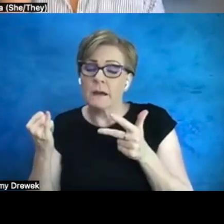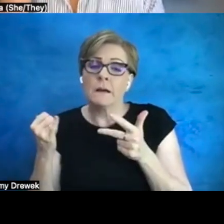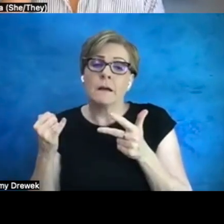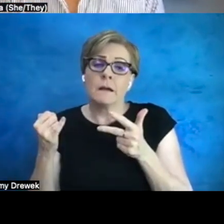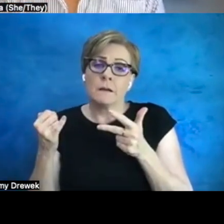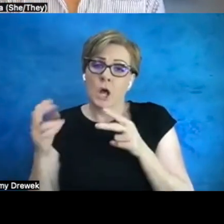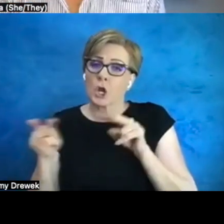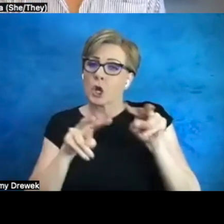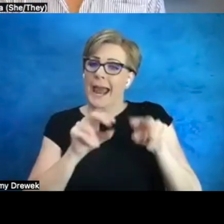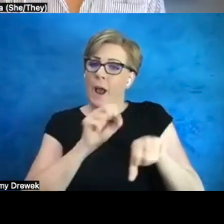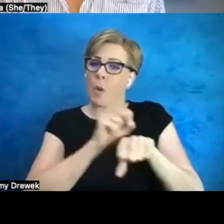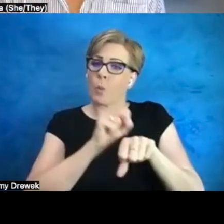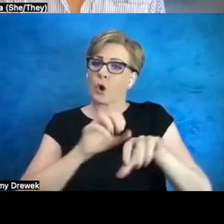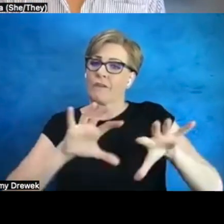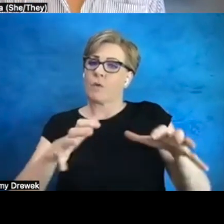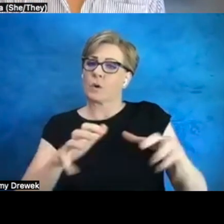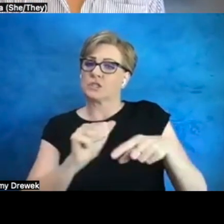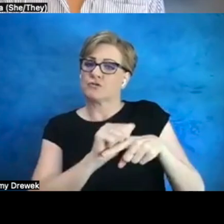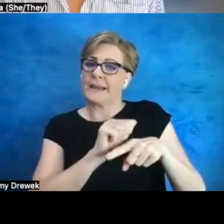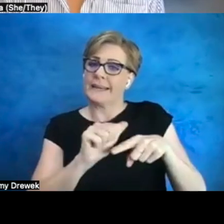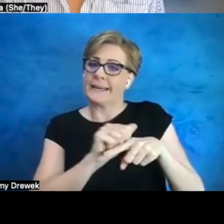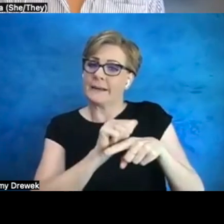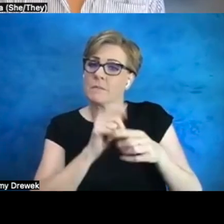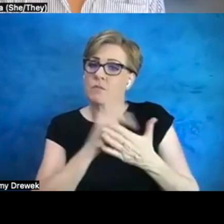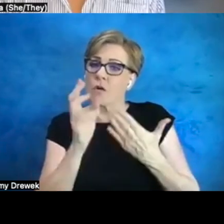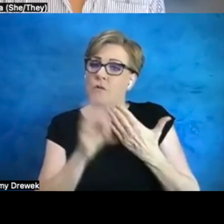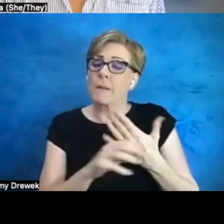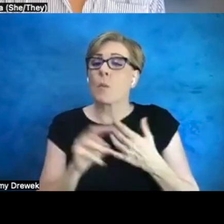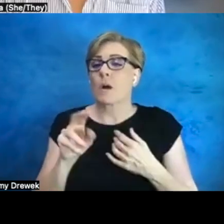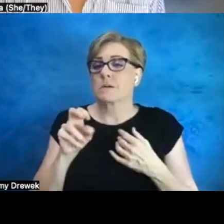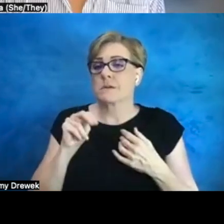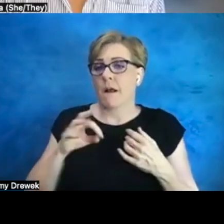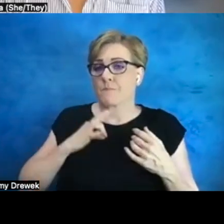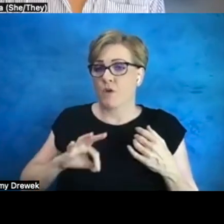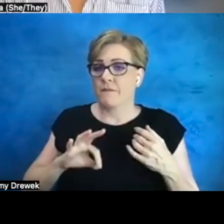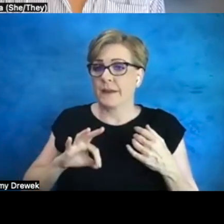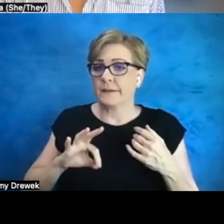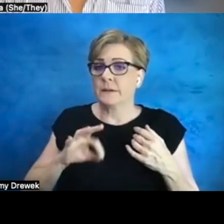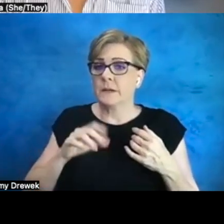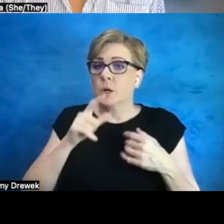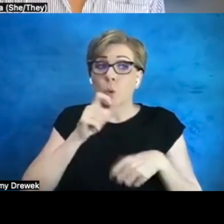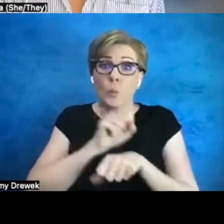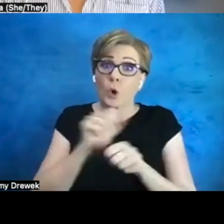training programs or nonprofits who work directly with job seekers to meet them there.